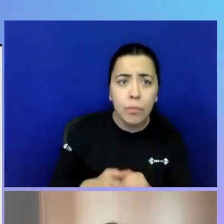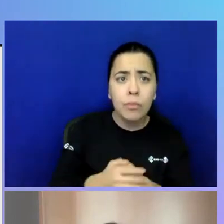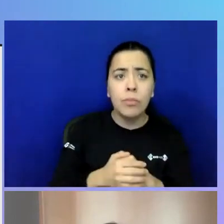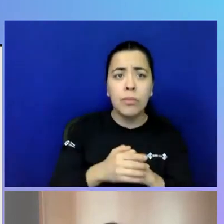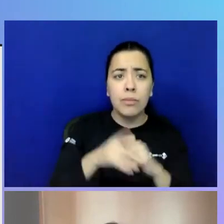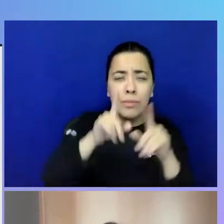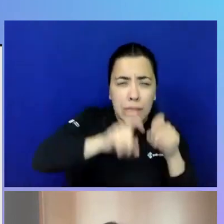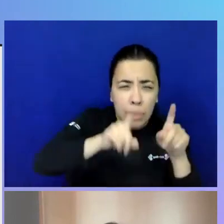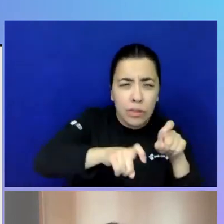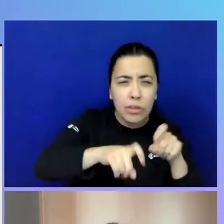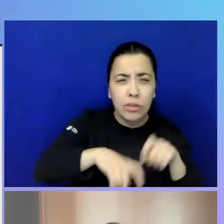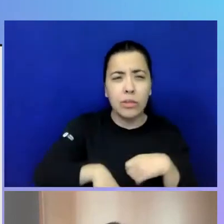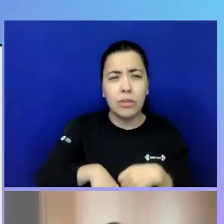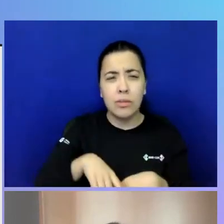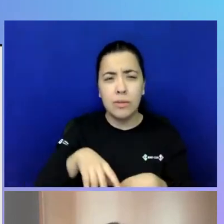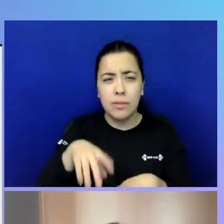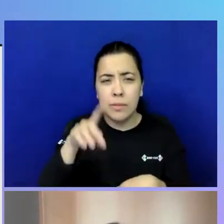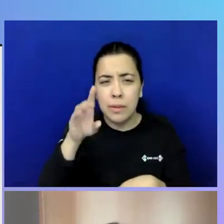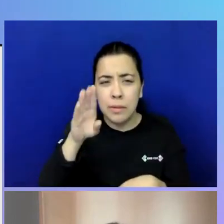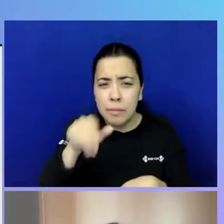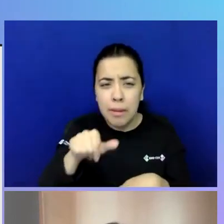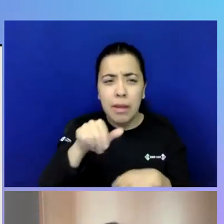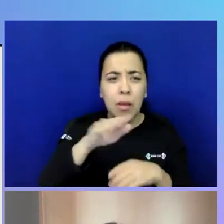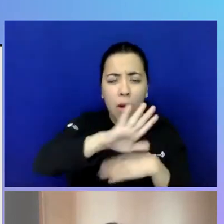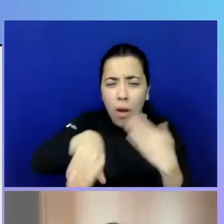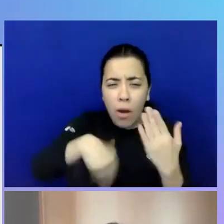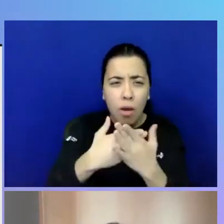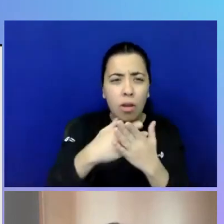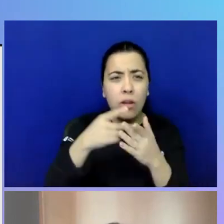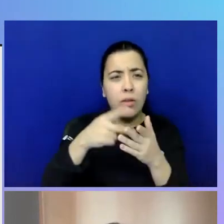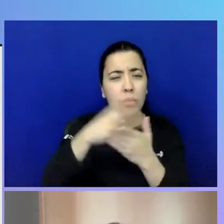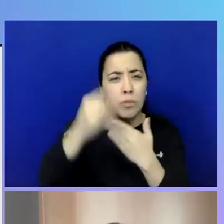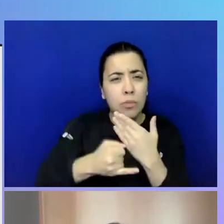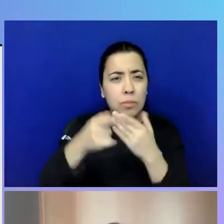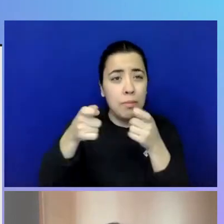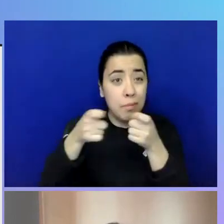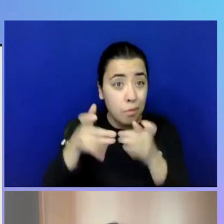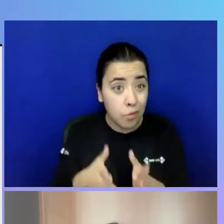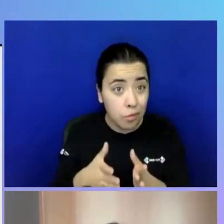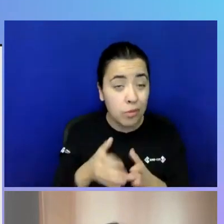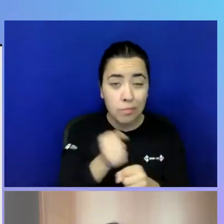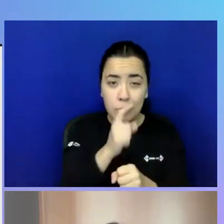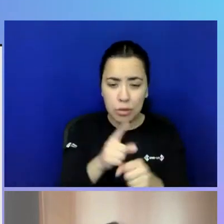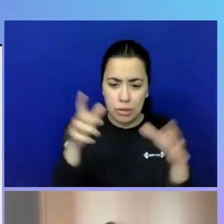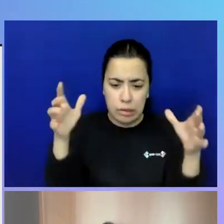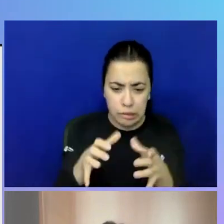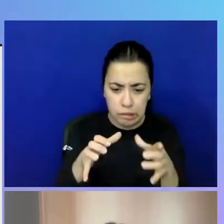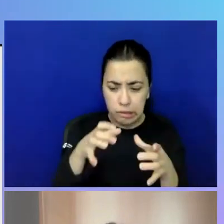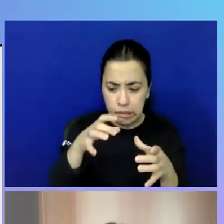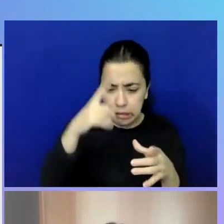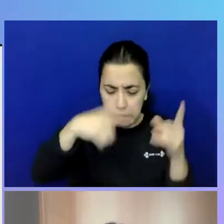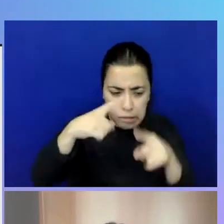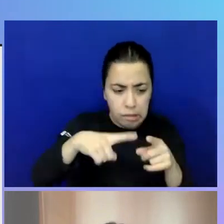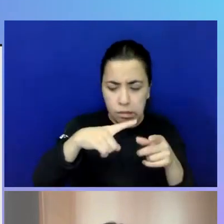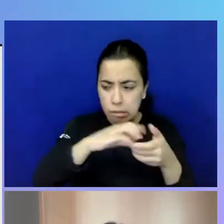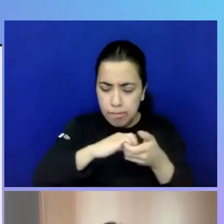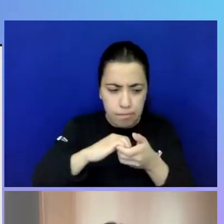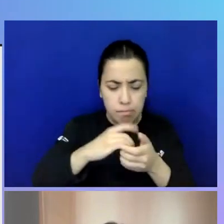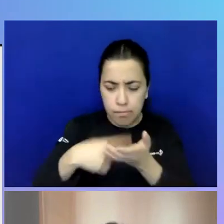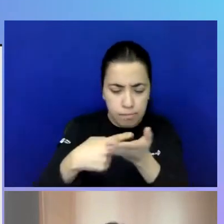together to ensure that best practices and the accessibility standards, they're not just met, but they're actually integrated